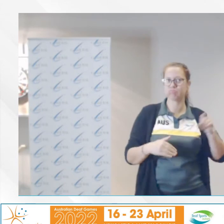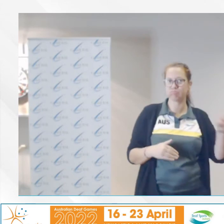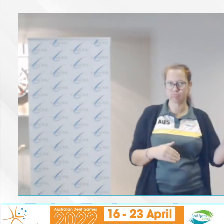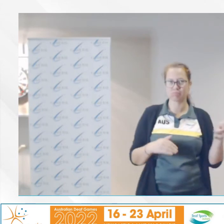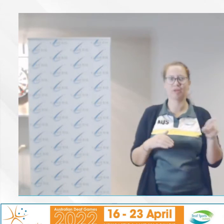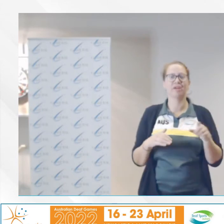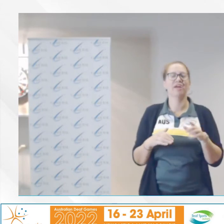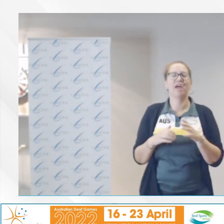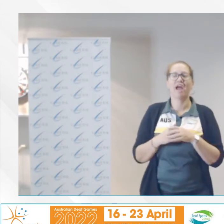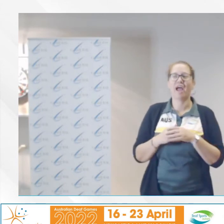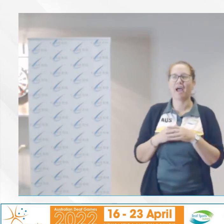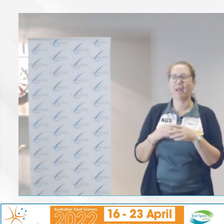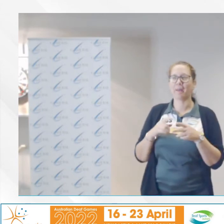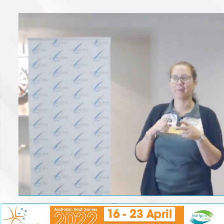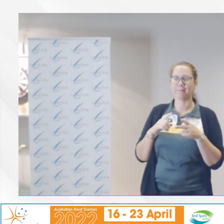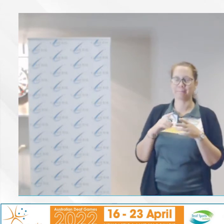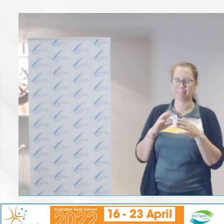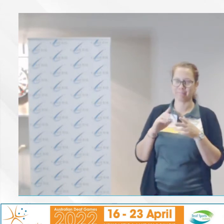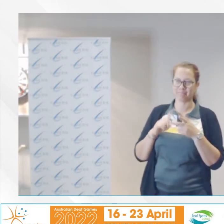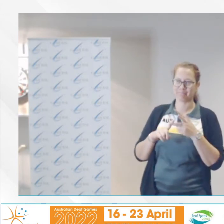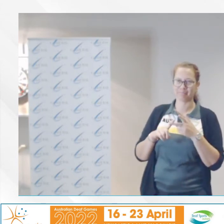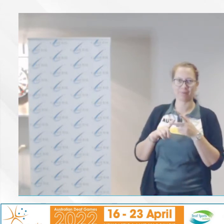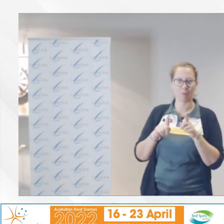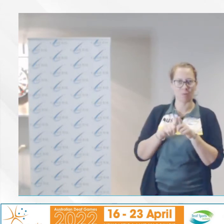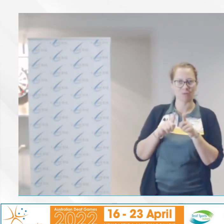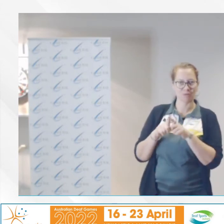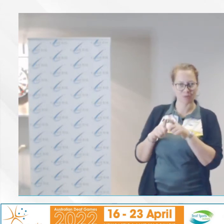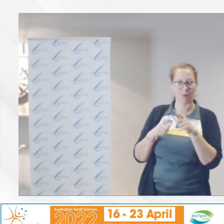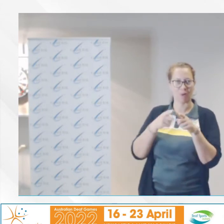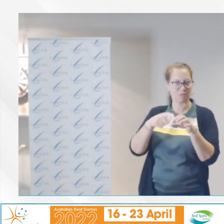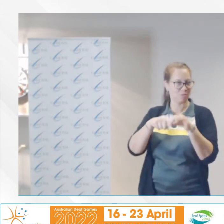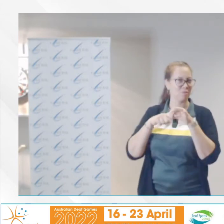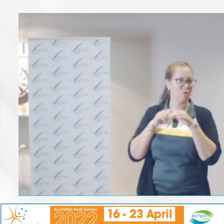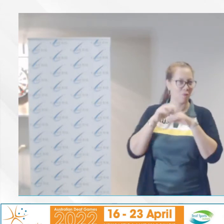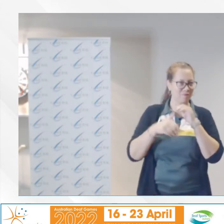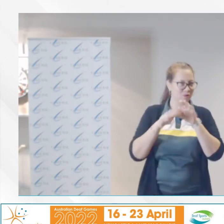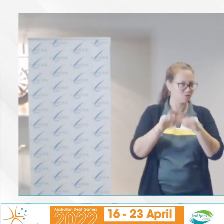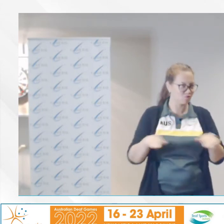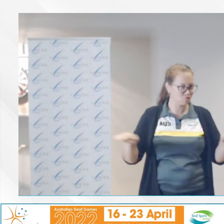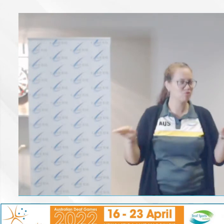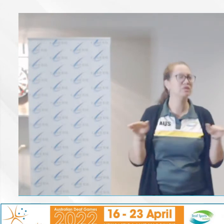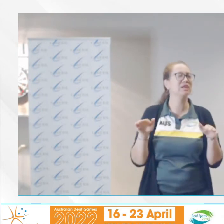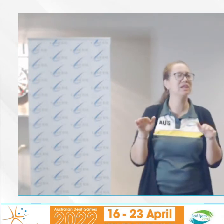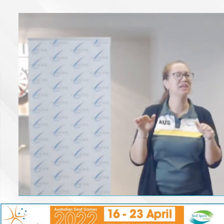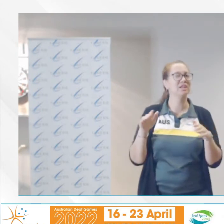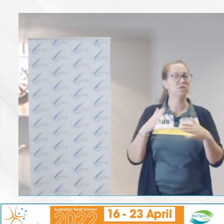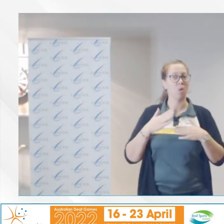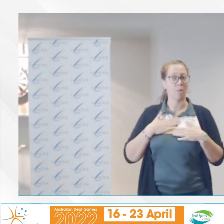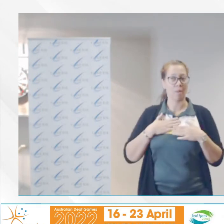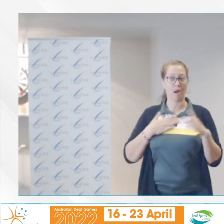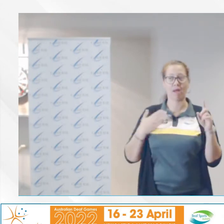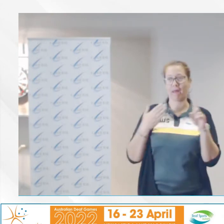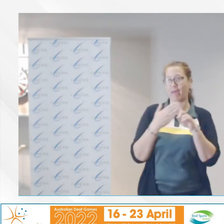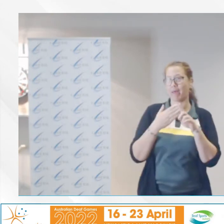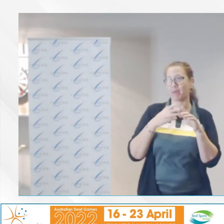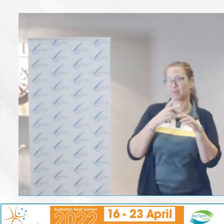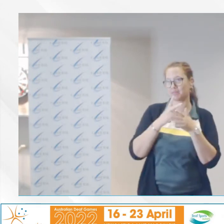have come through on the live stream and here in the room there's lots of questions about children